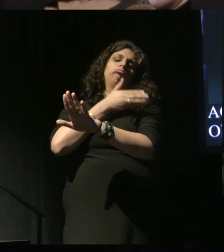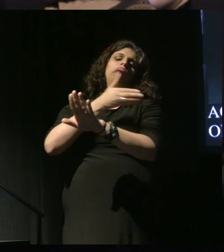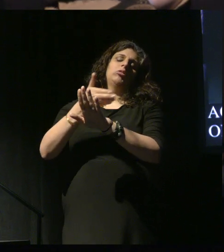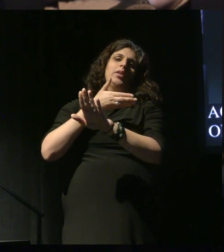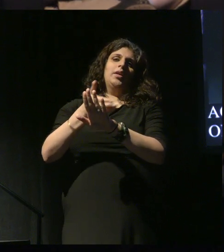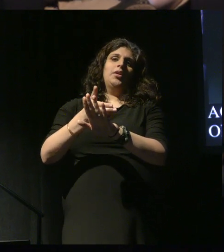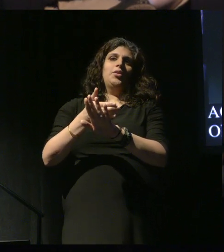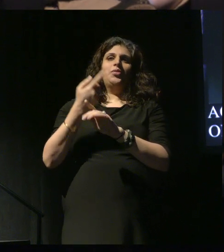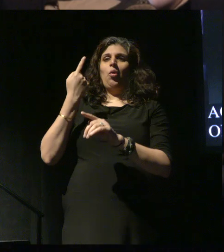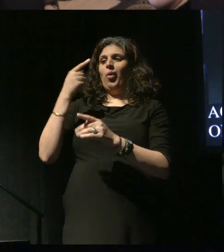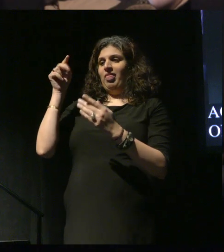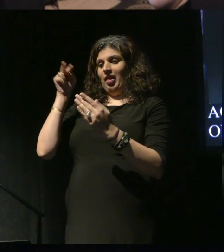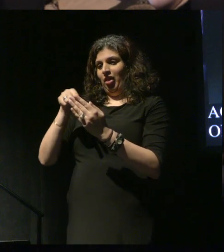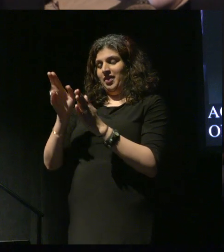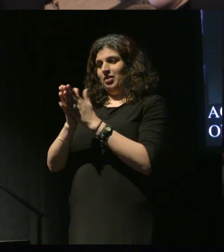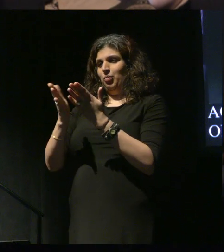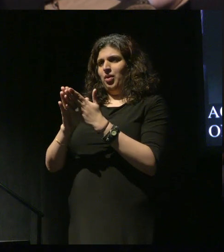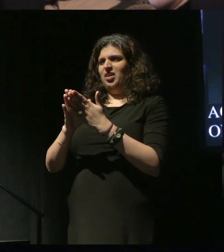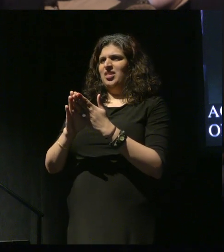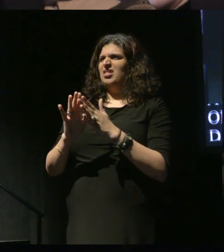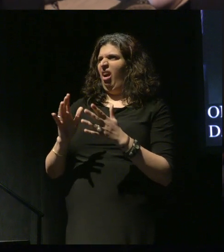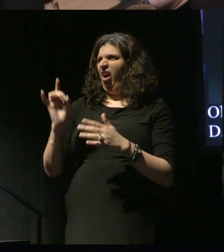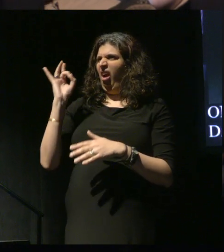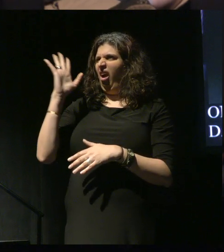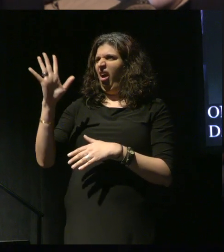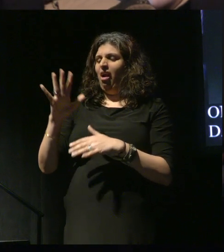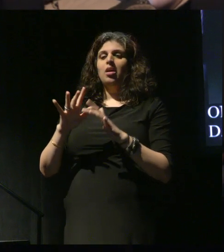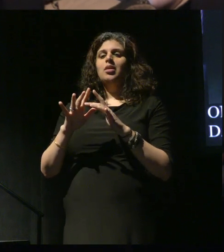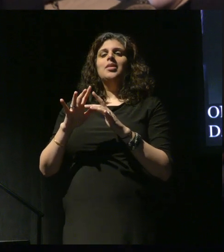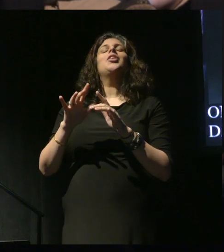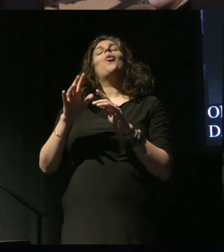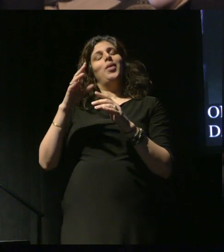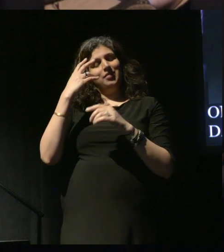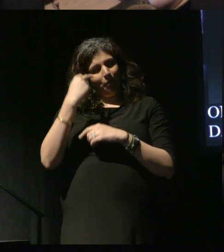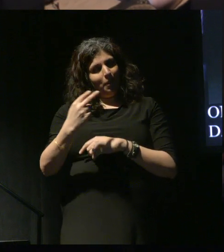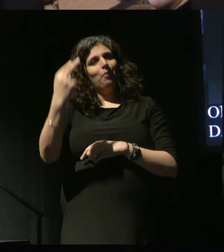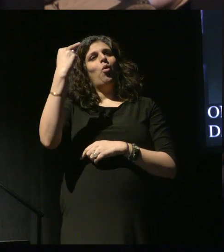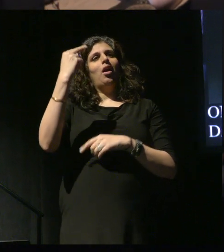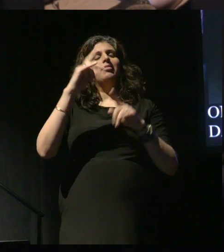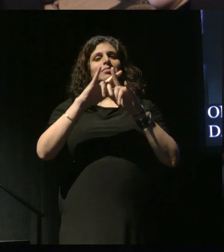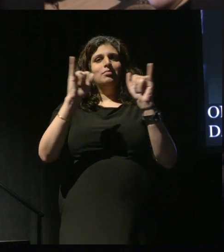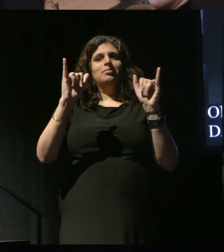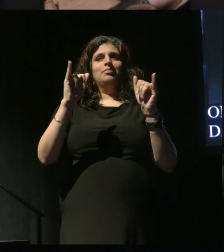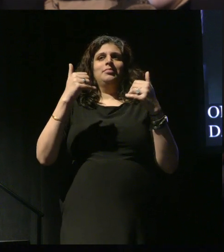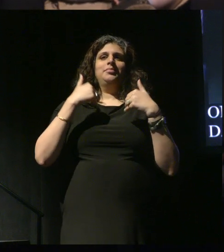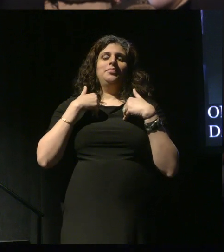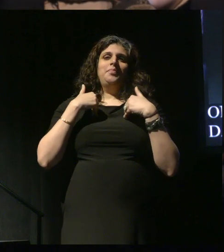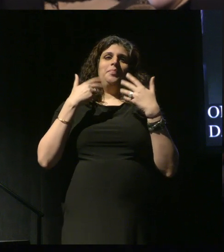is how daring it is and to be like, yeah. Like it's, you know like it's a memoir, but it also has, you know but it has prompts,